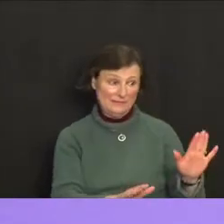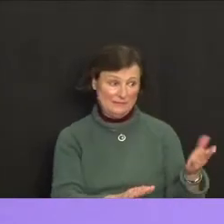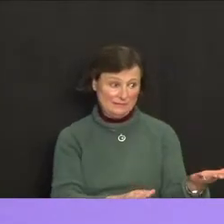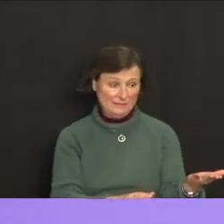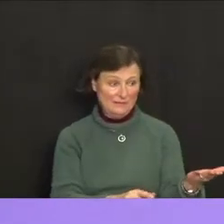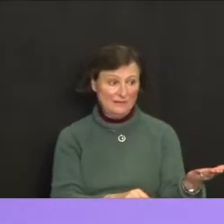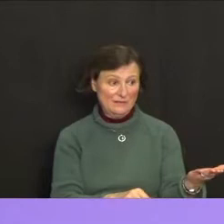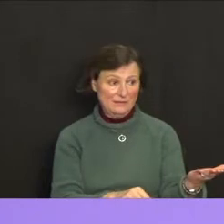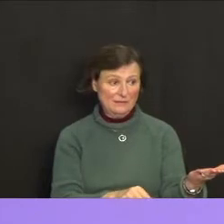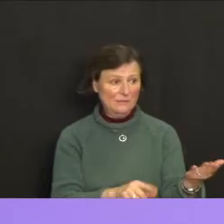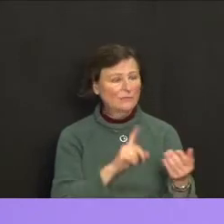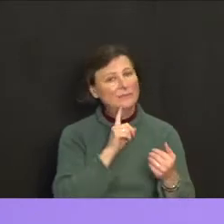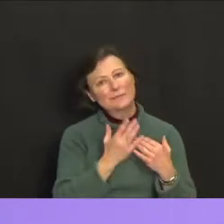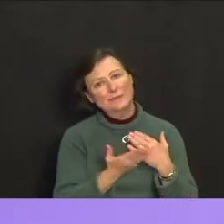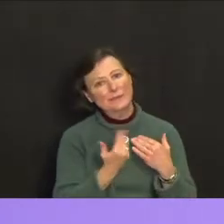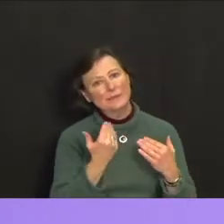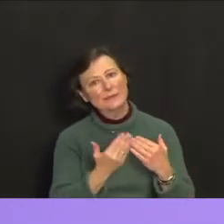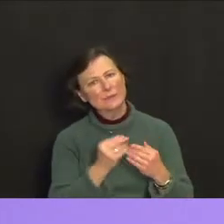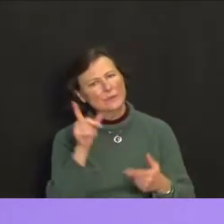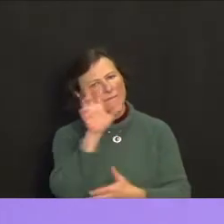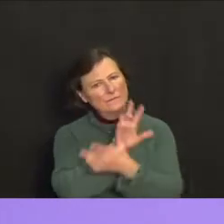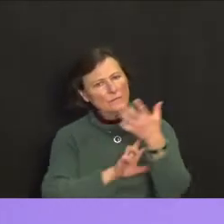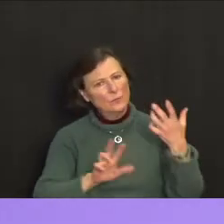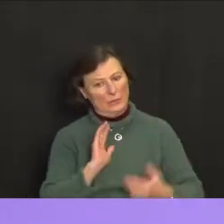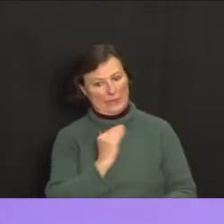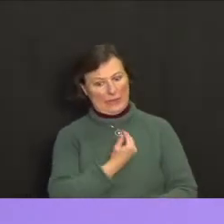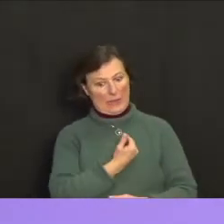It is so easy to confuse our own wants